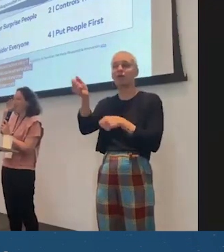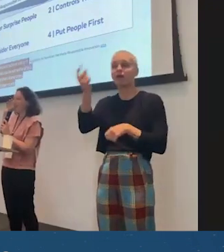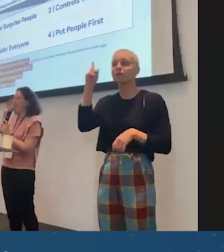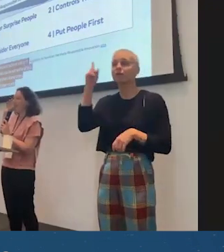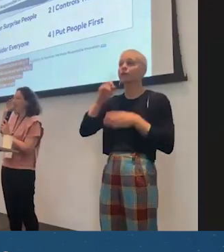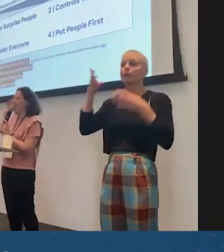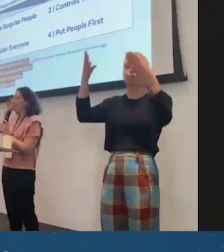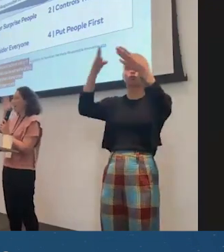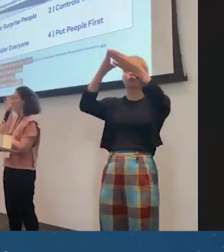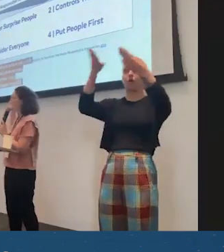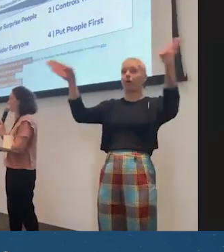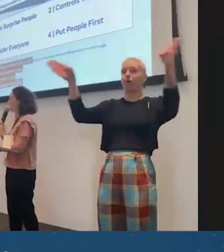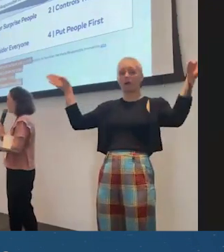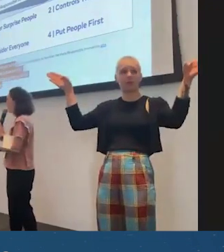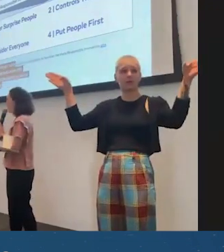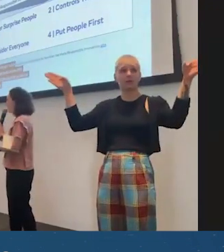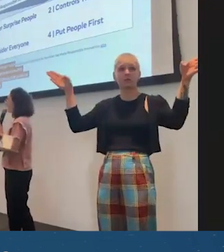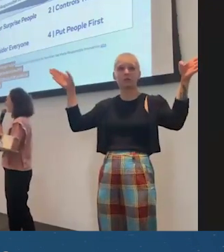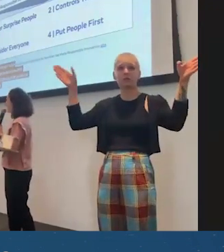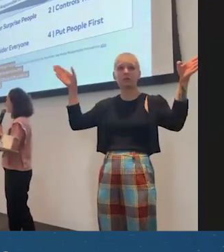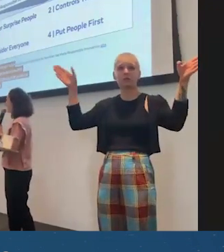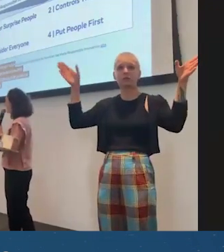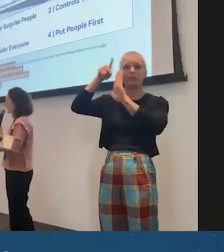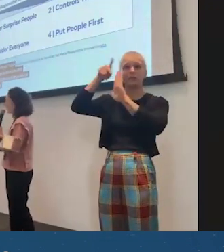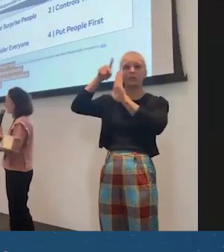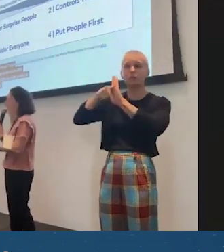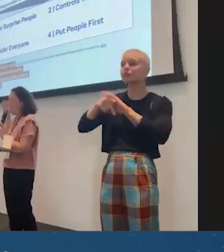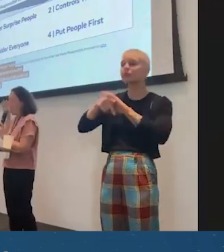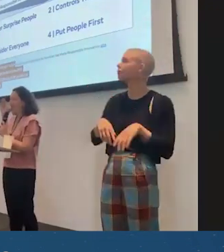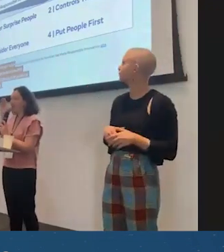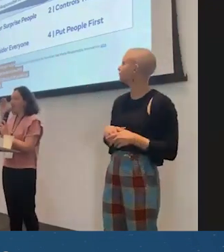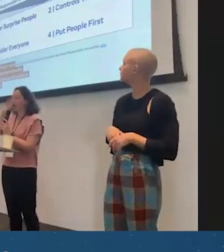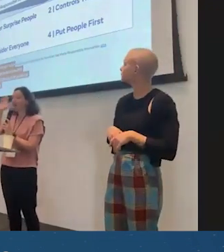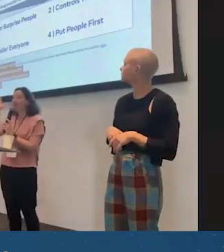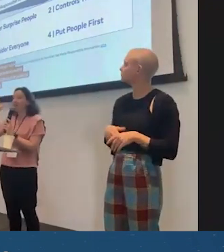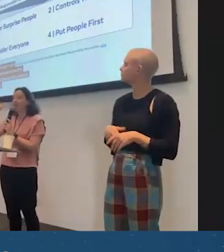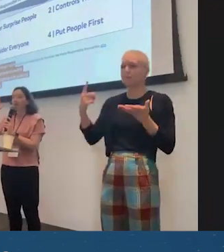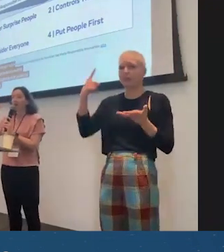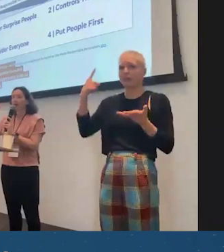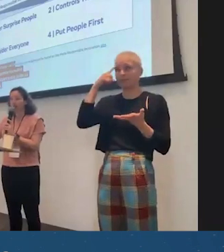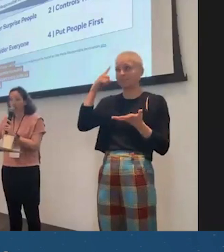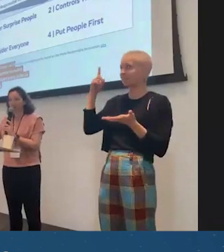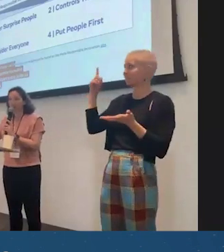and that might seem naive, if you will. But there are high level on purpose